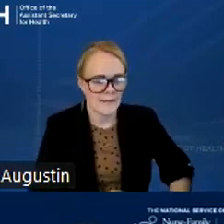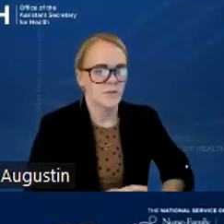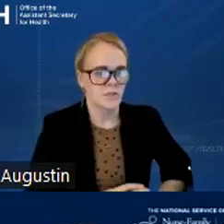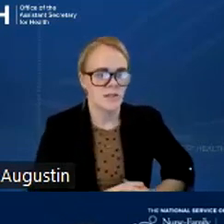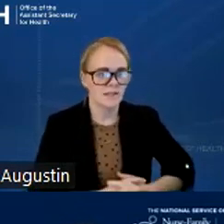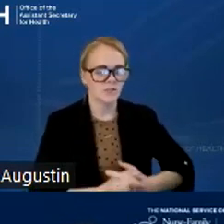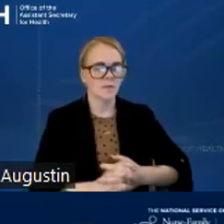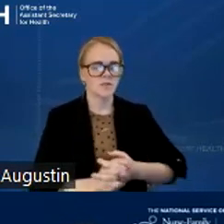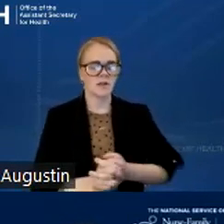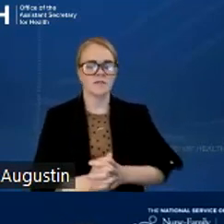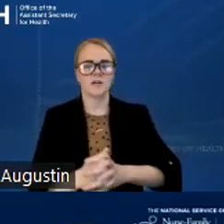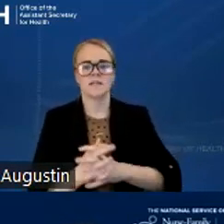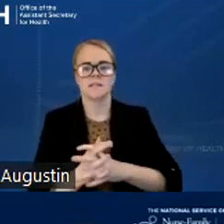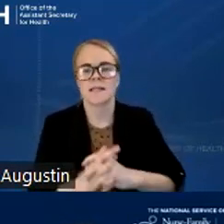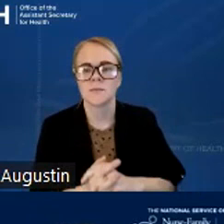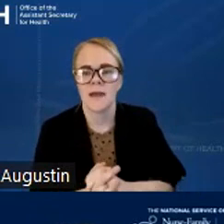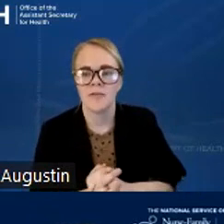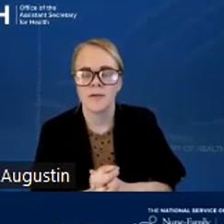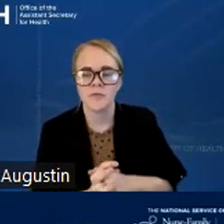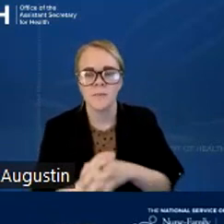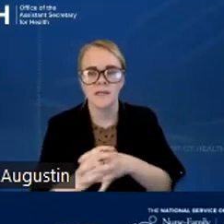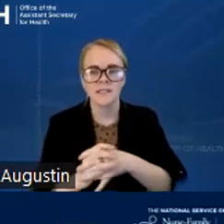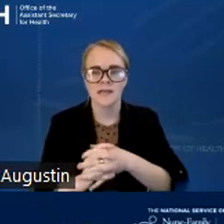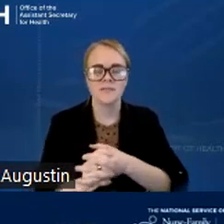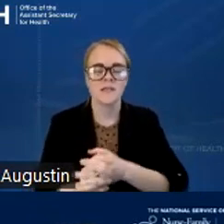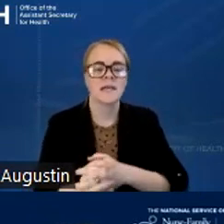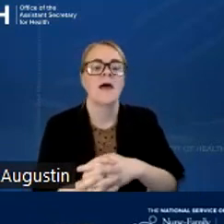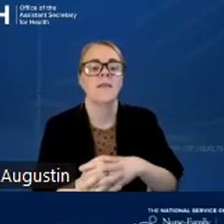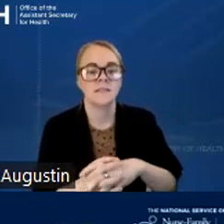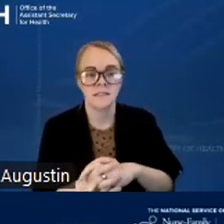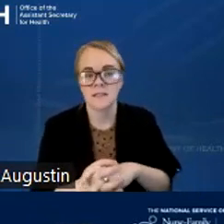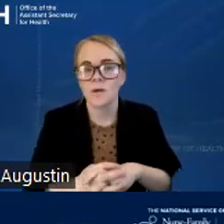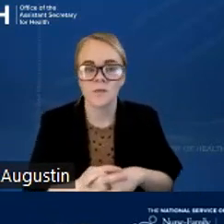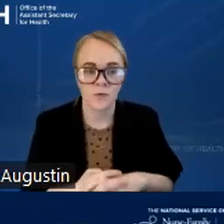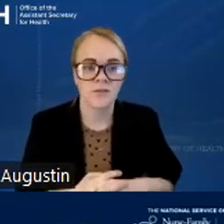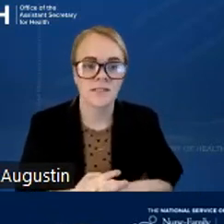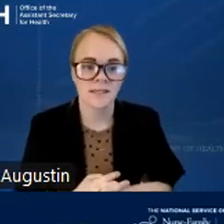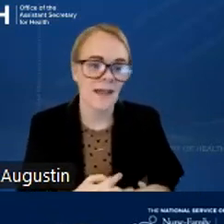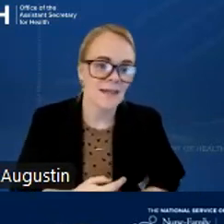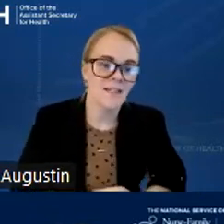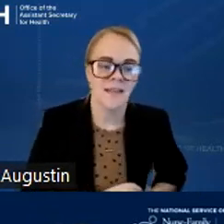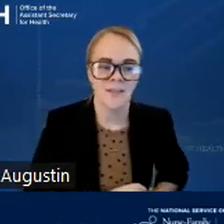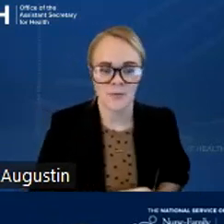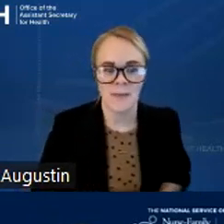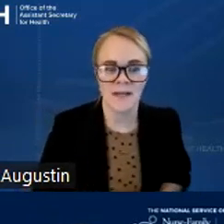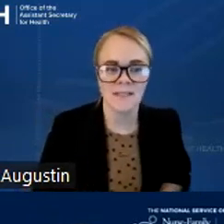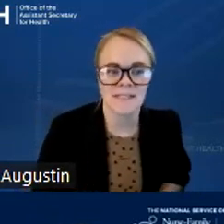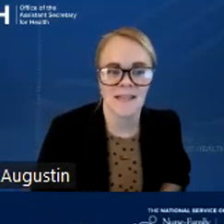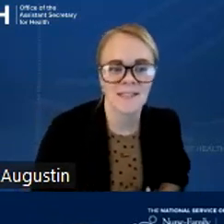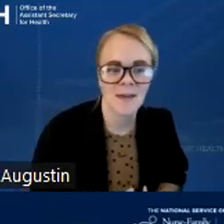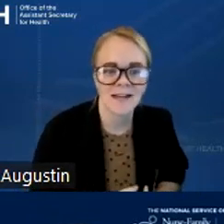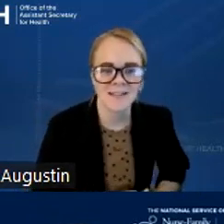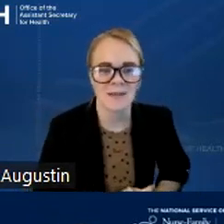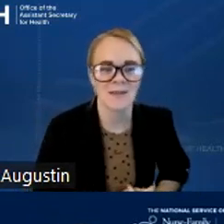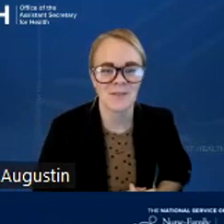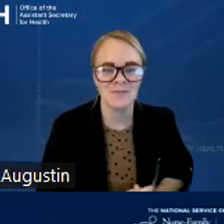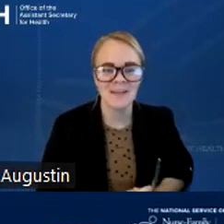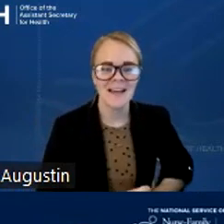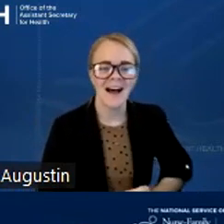I appreciate that so much, all of your insights. We have about three minutes left and the system will ruthless end us at three minutes and send us back to the main room.